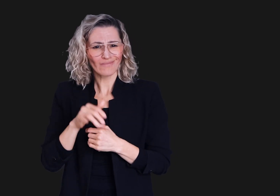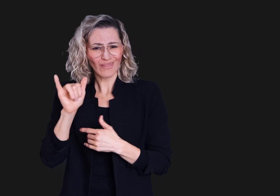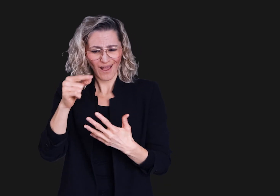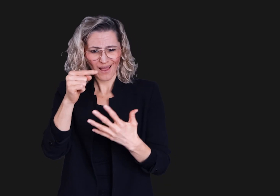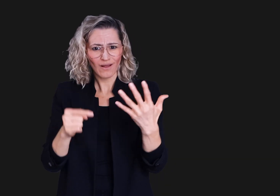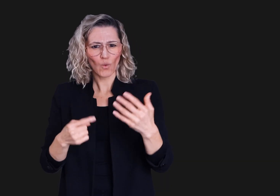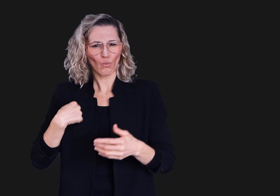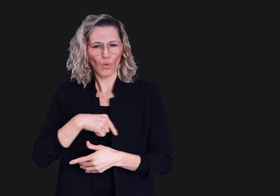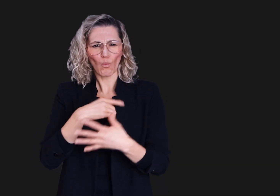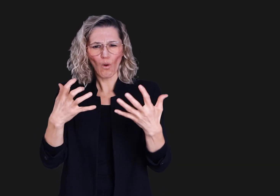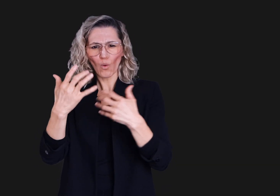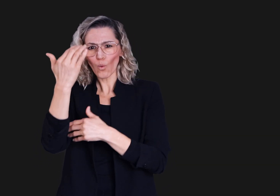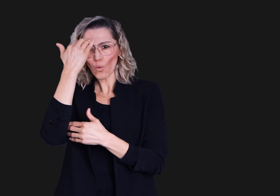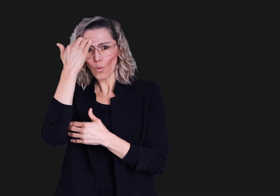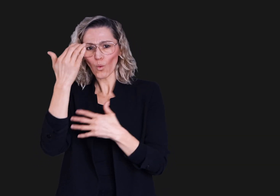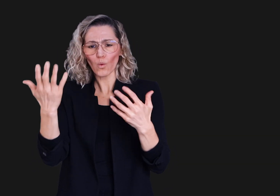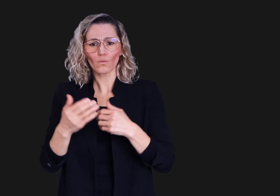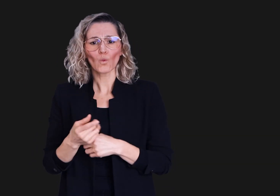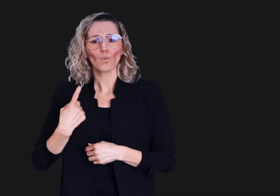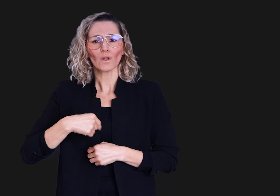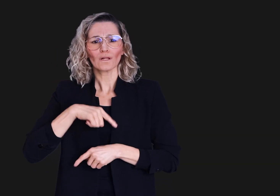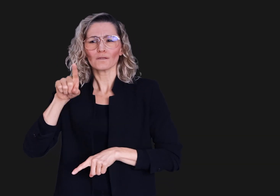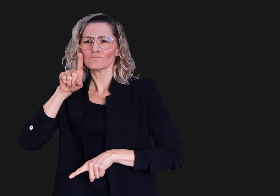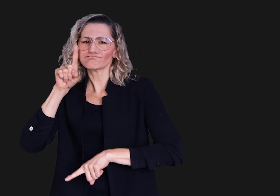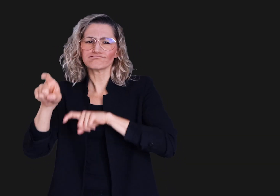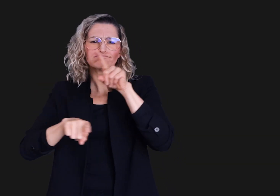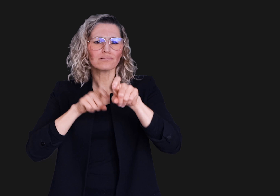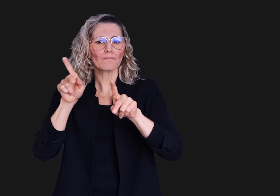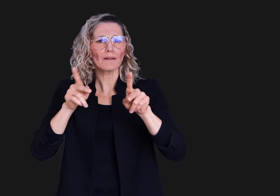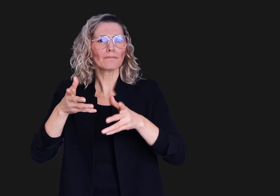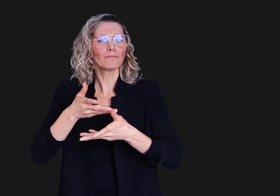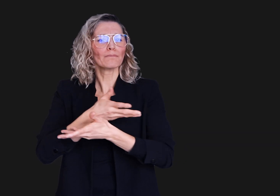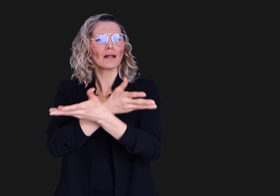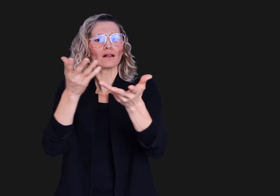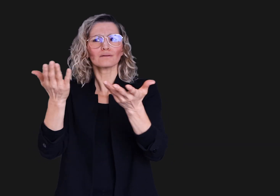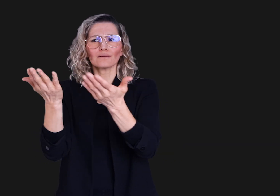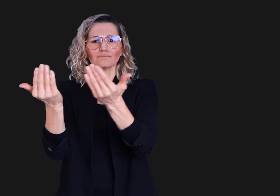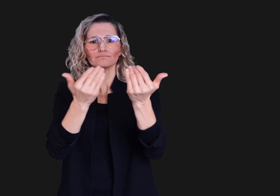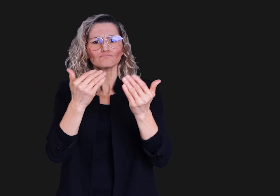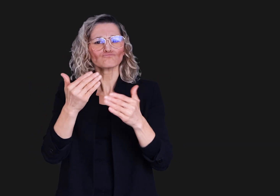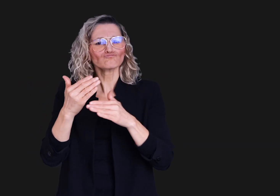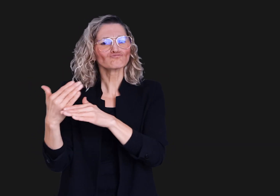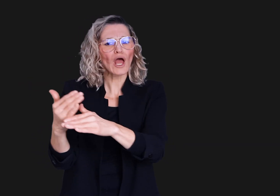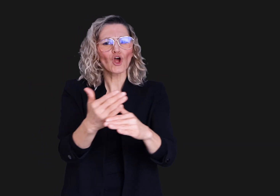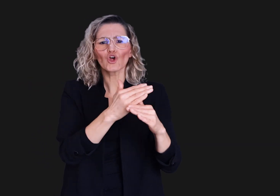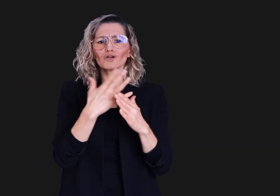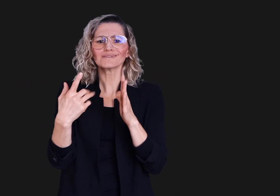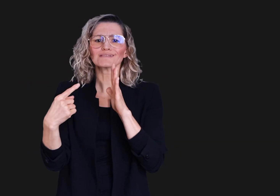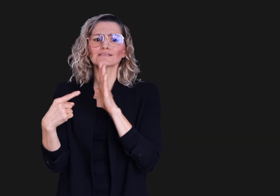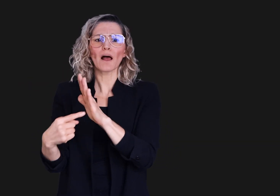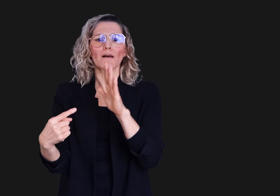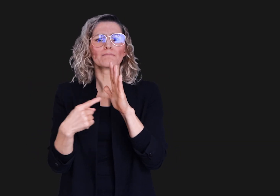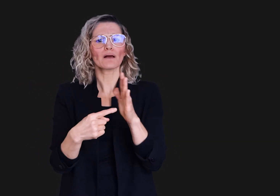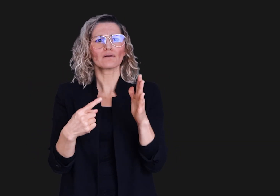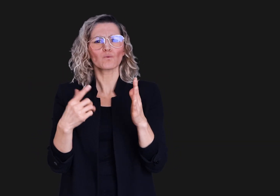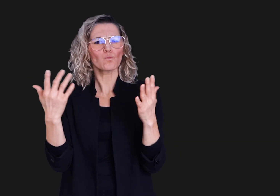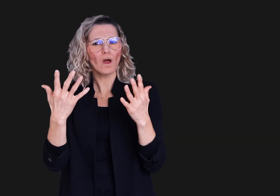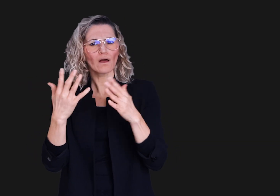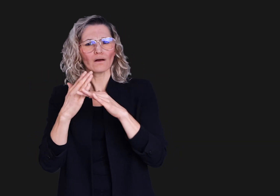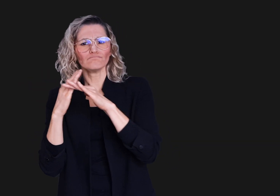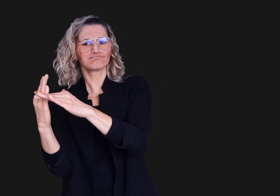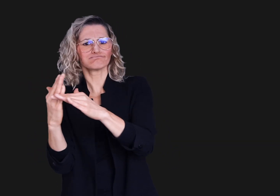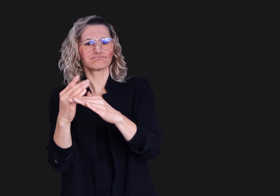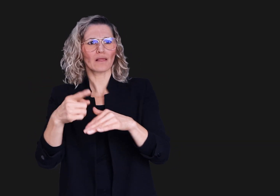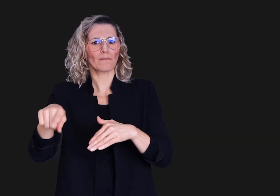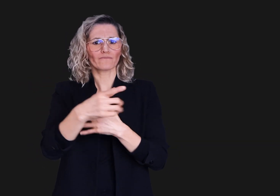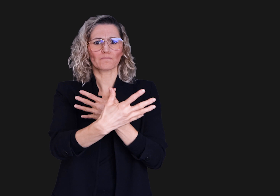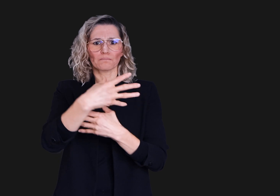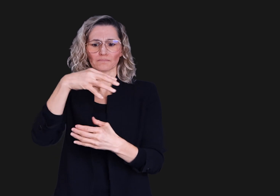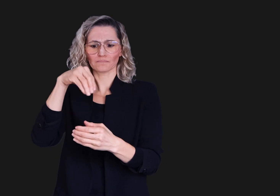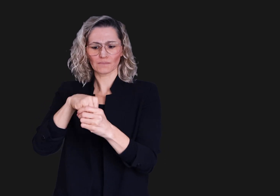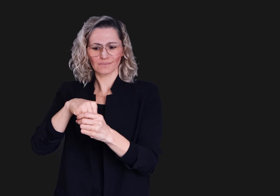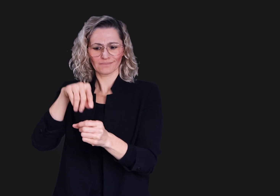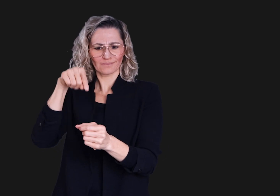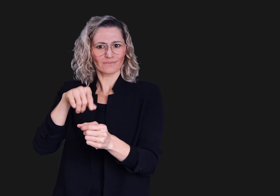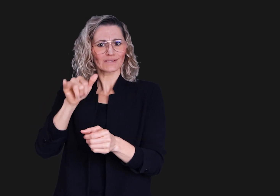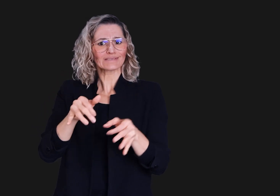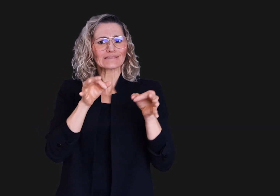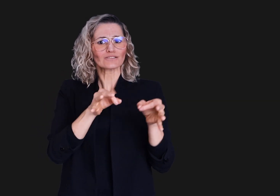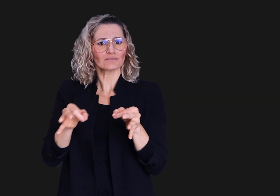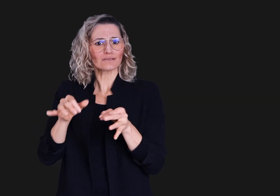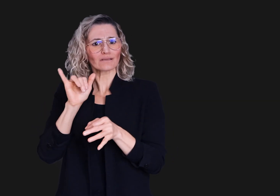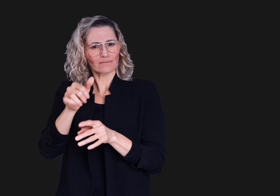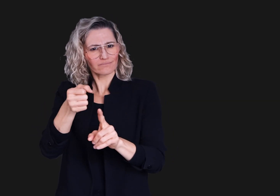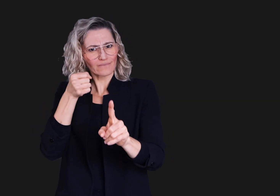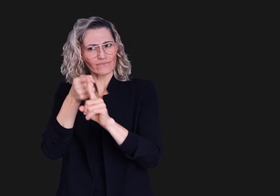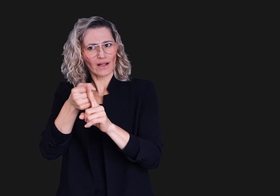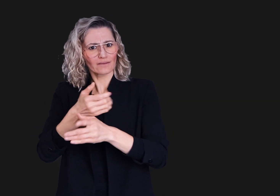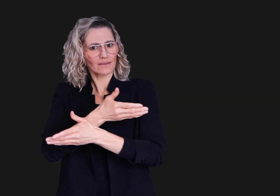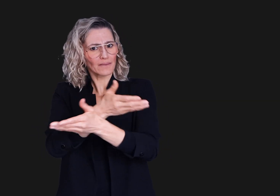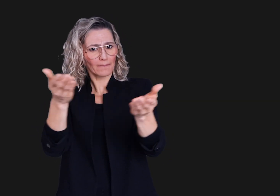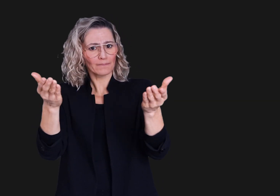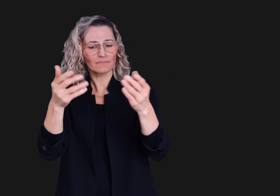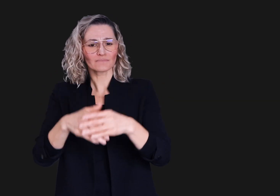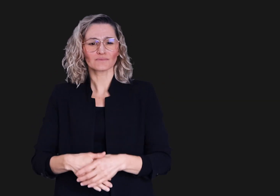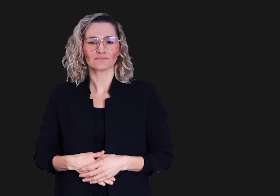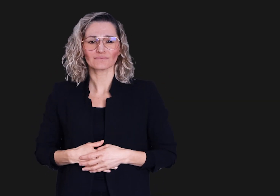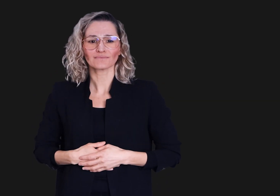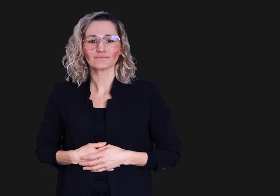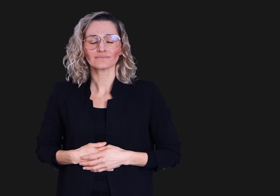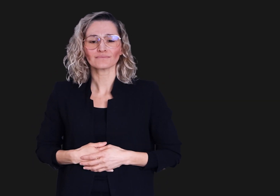We asked people to share examples of what kept them from participating in decisions that affected them.